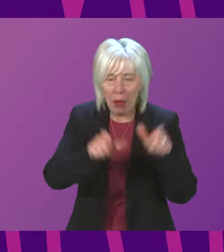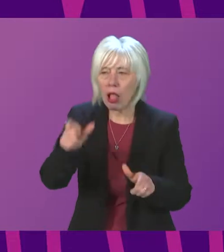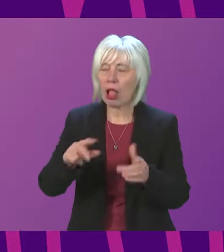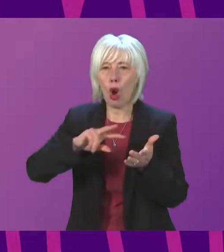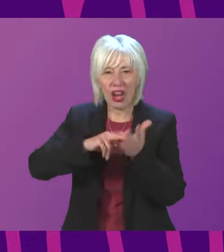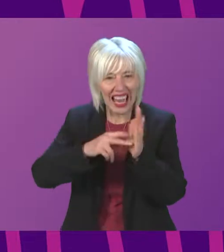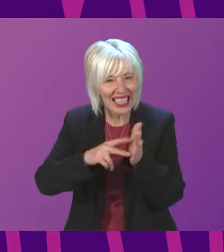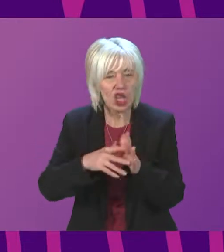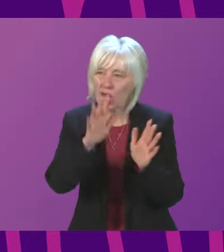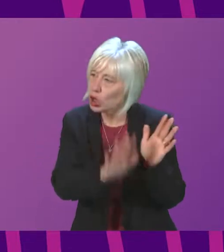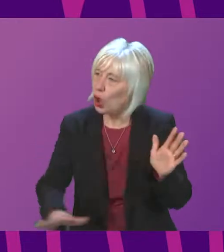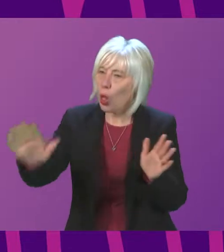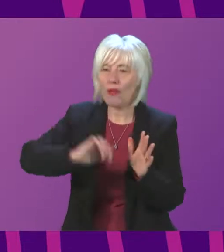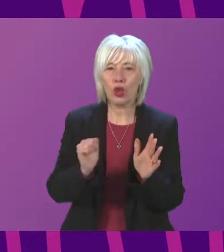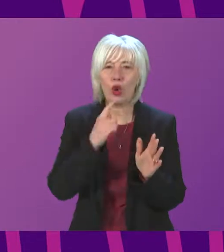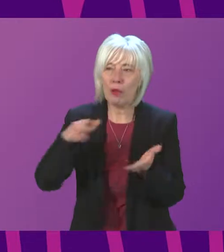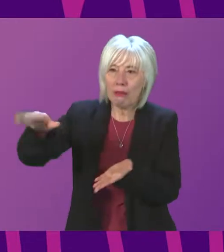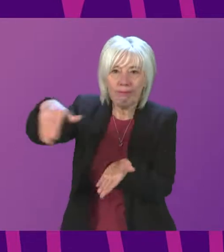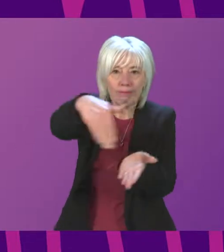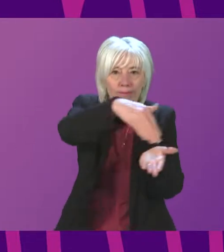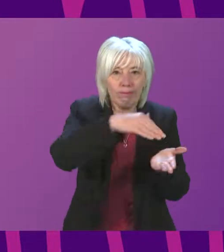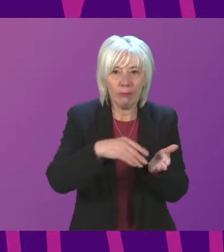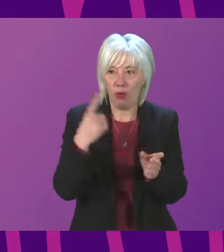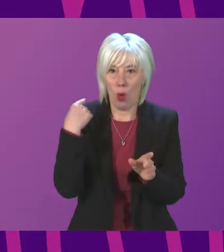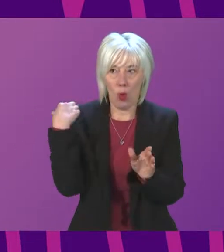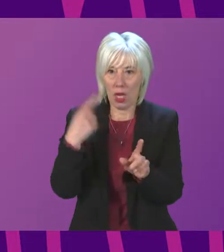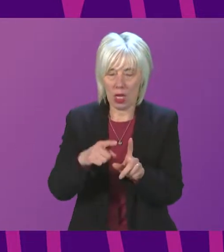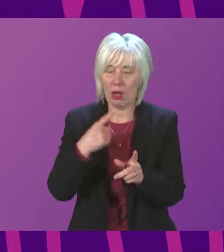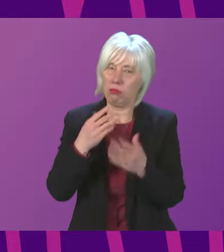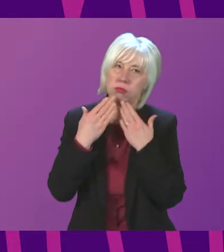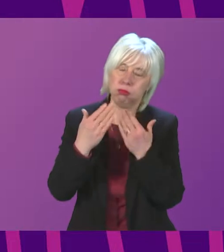that have been doing collections over the past week. I thank them for everything that they are doing.